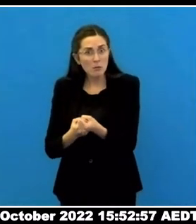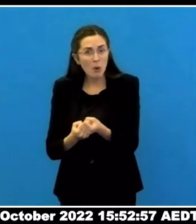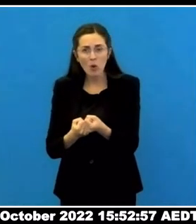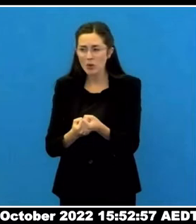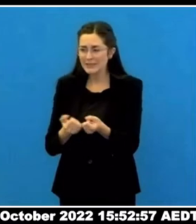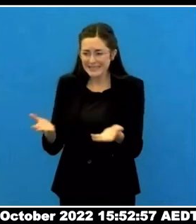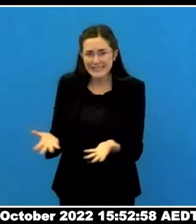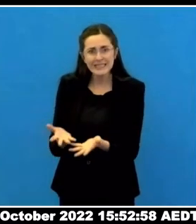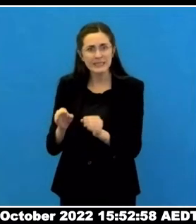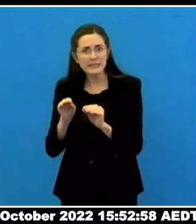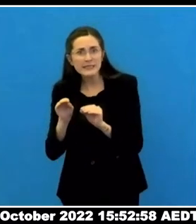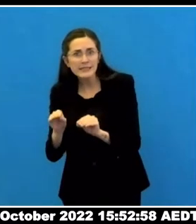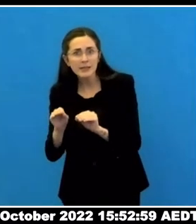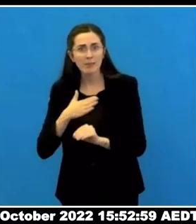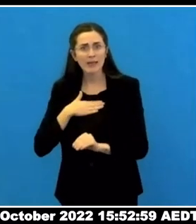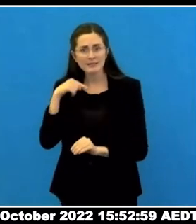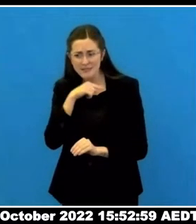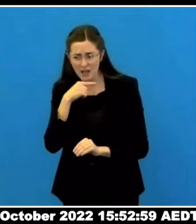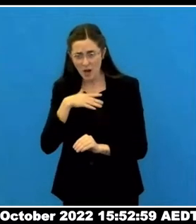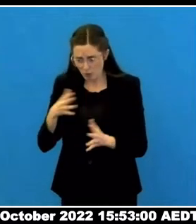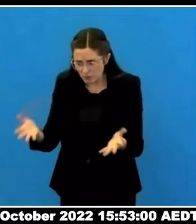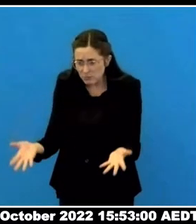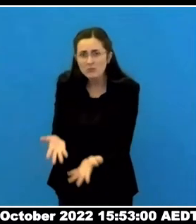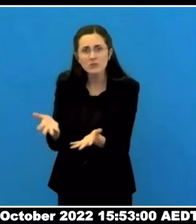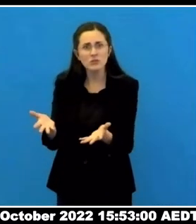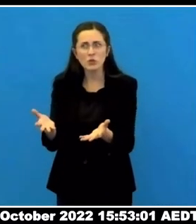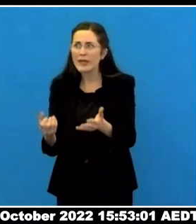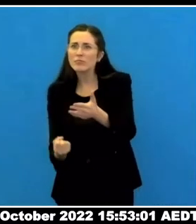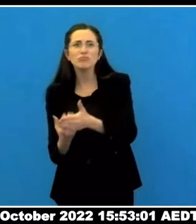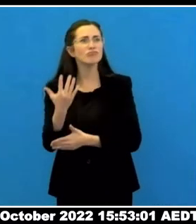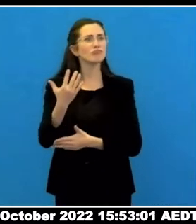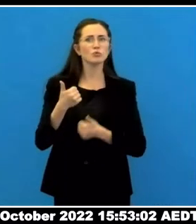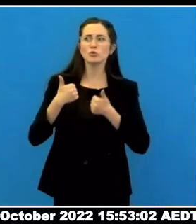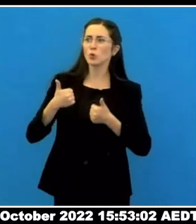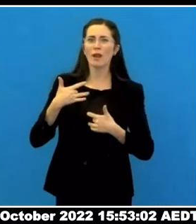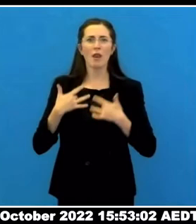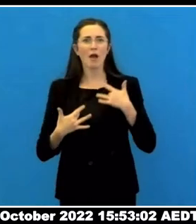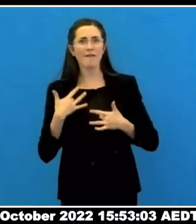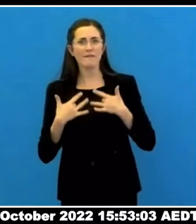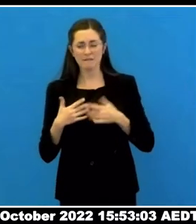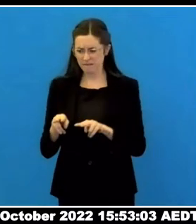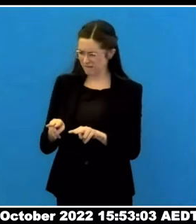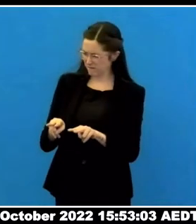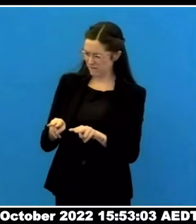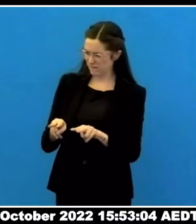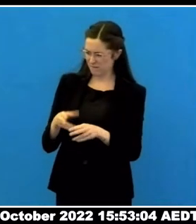to teach them and educate them, to have a better future here, and I don't know what's happened to him.